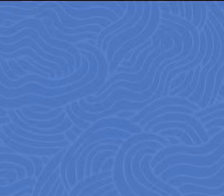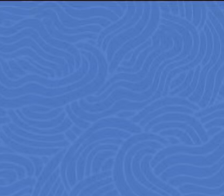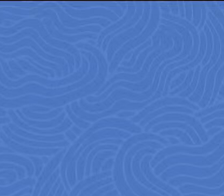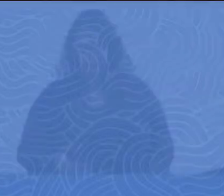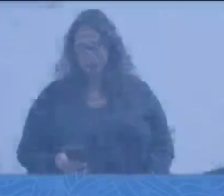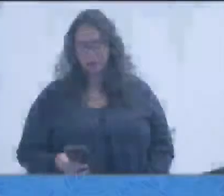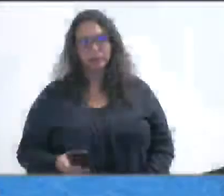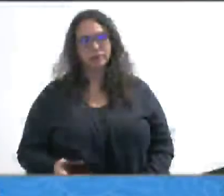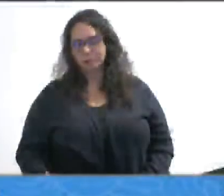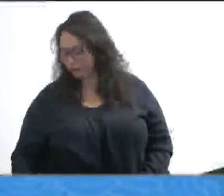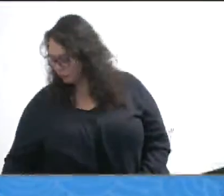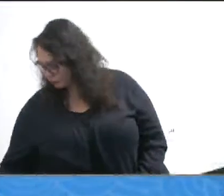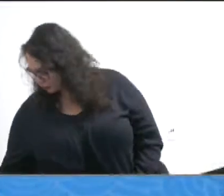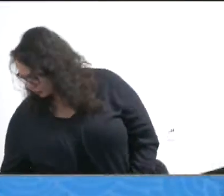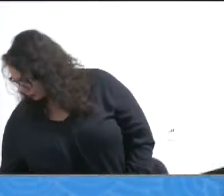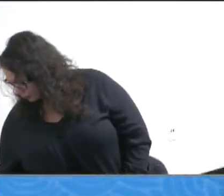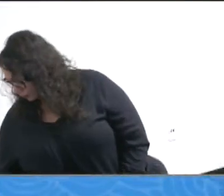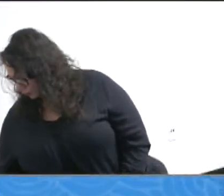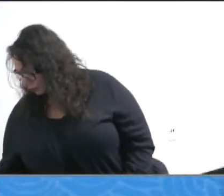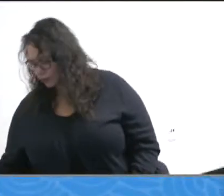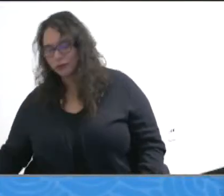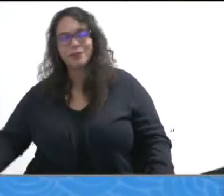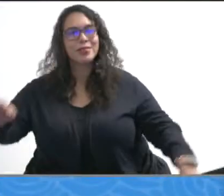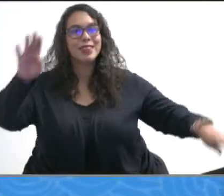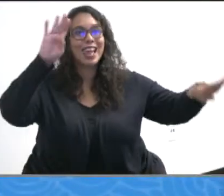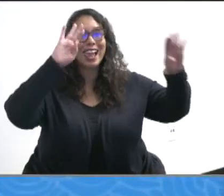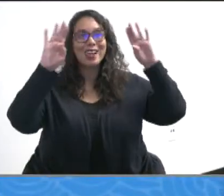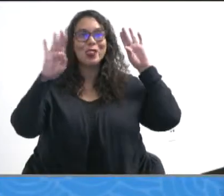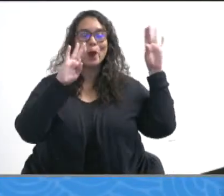Good afternoon everybody. Thank you for being here and joining us